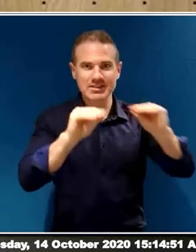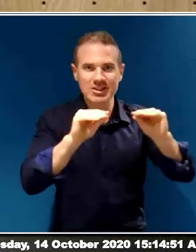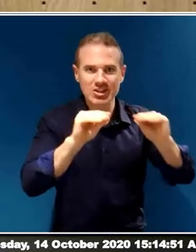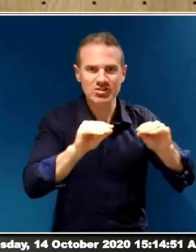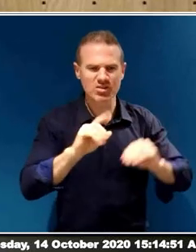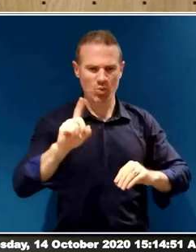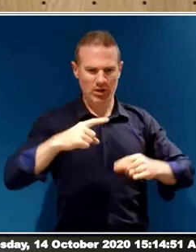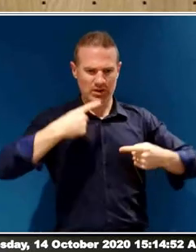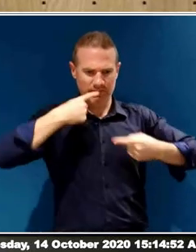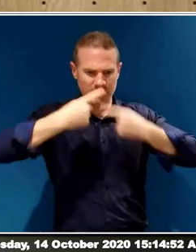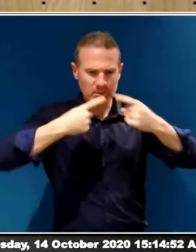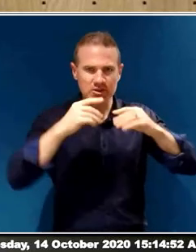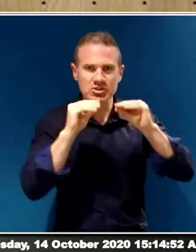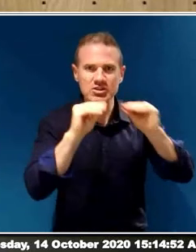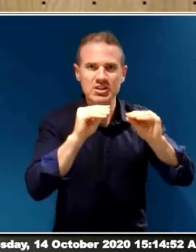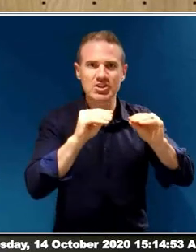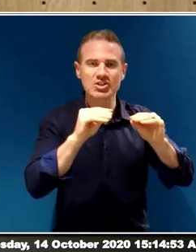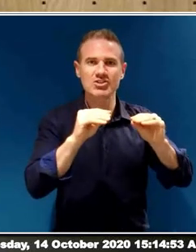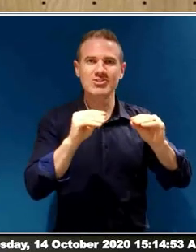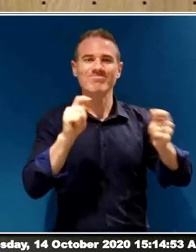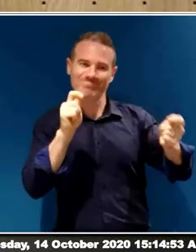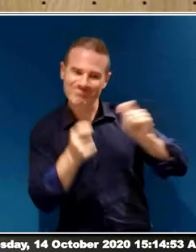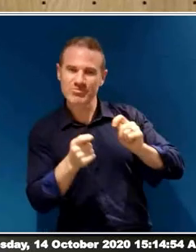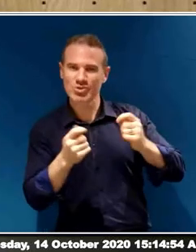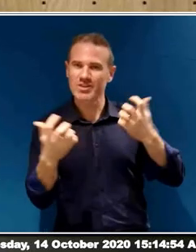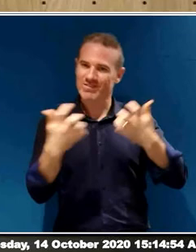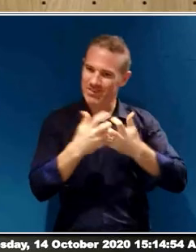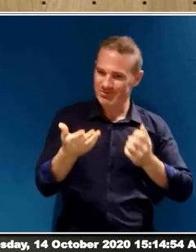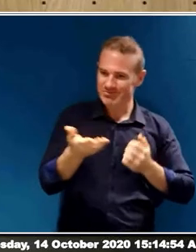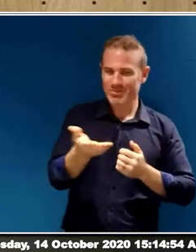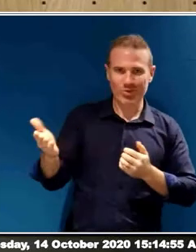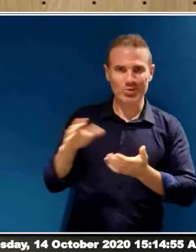in both learning and extracurricular activities. Okay.